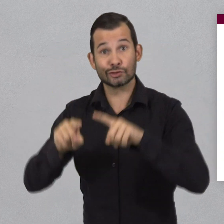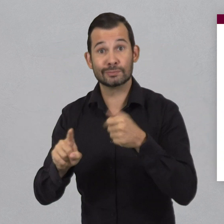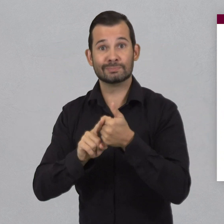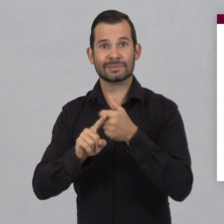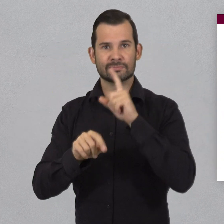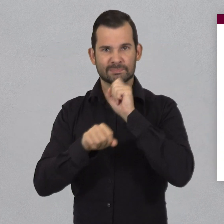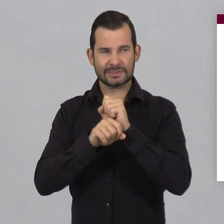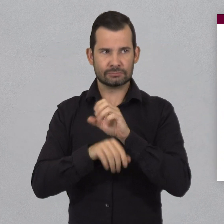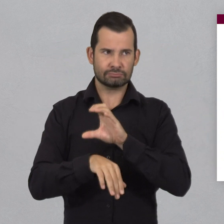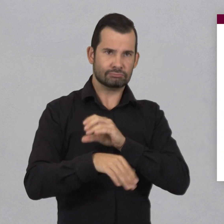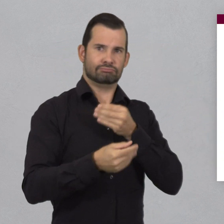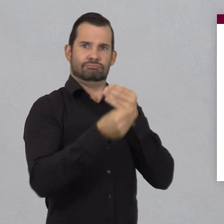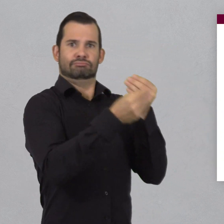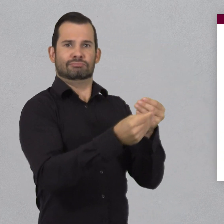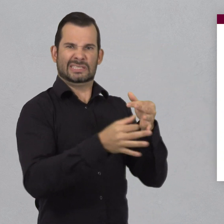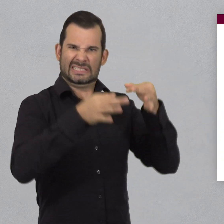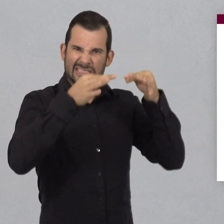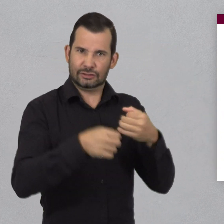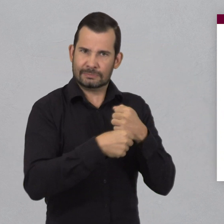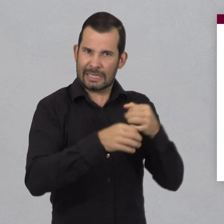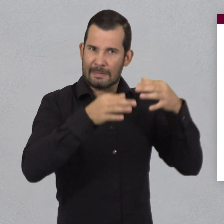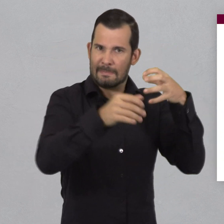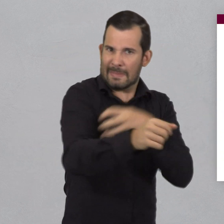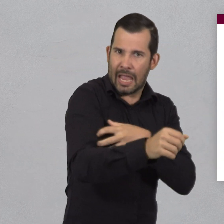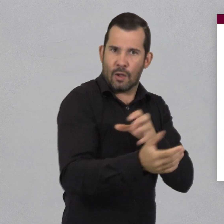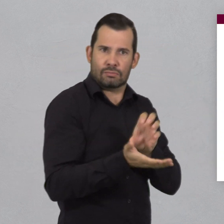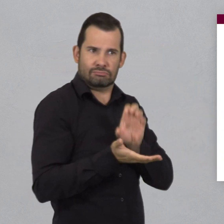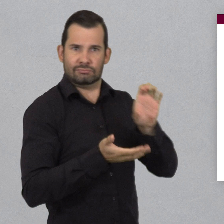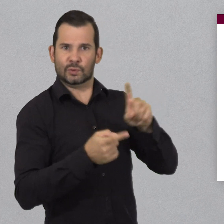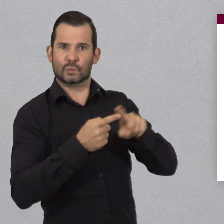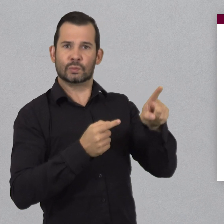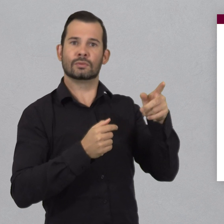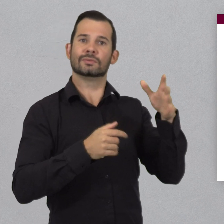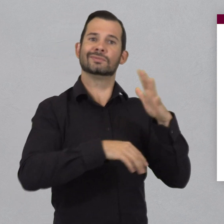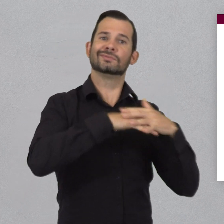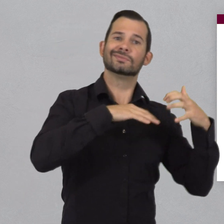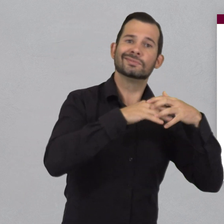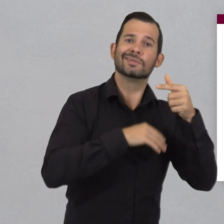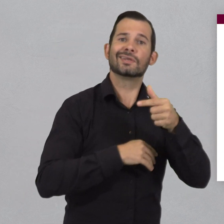agreements put decision-making power into the hands of Indigenous governments who